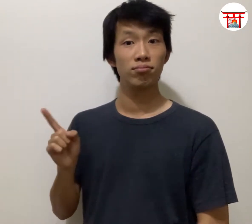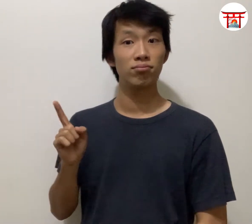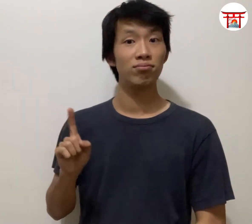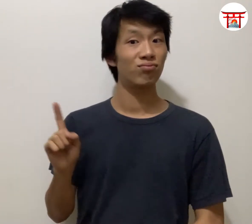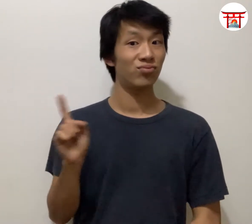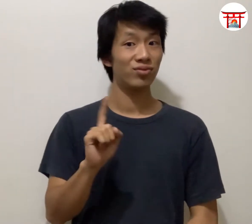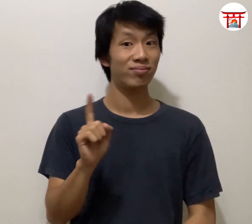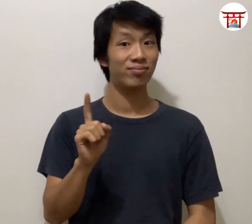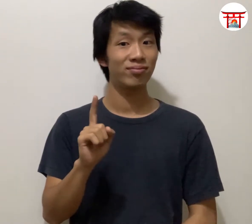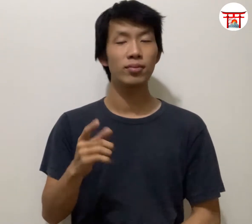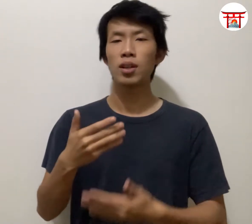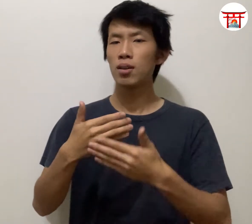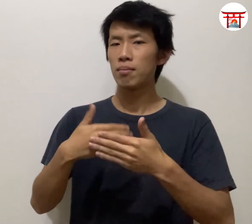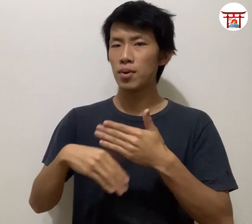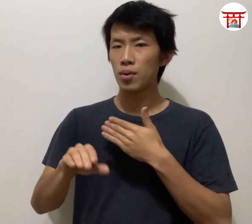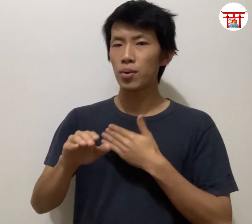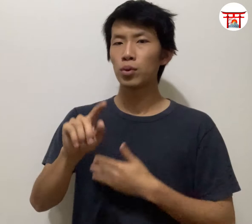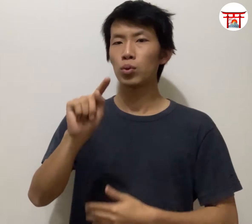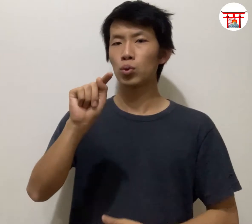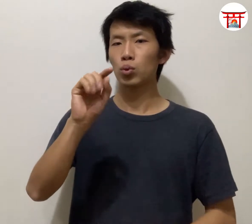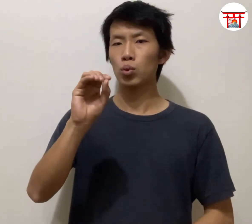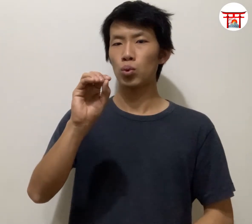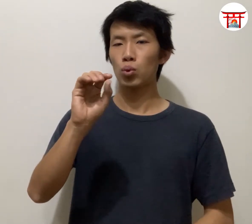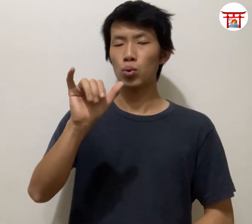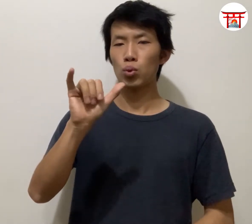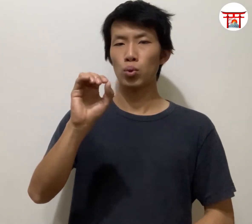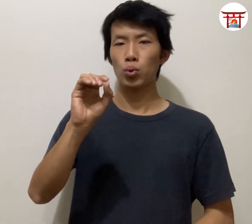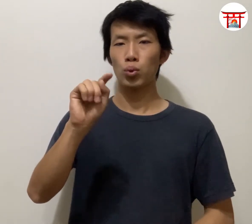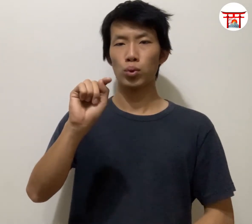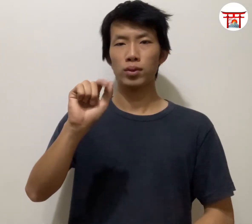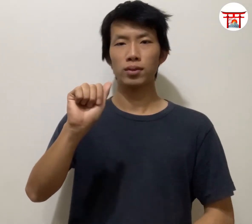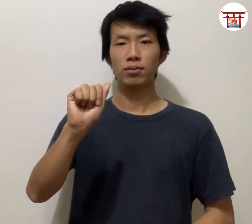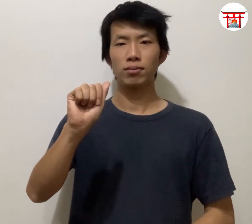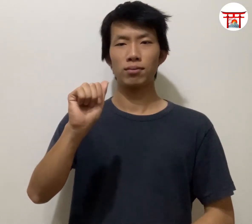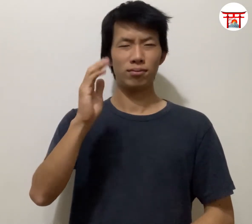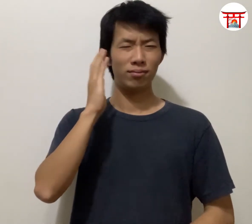That's where TOYOTA was born!